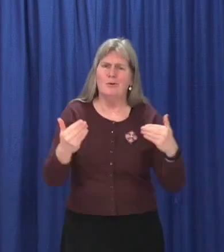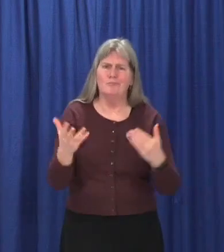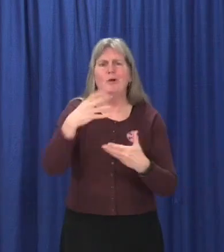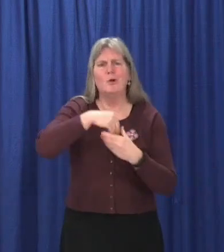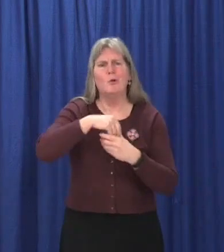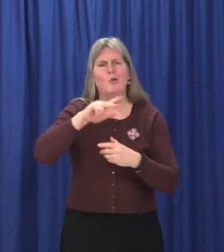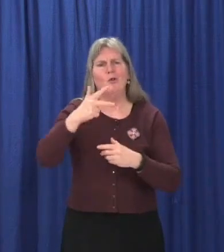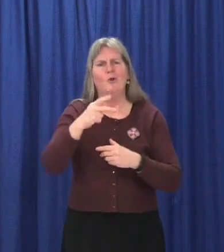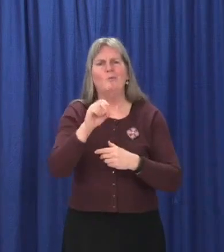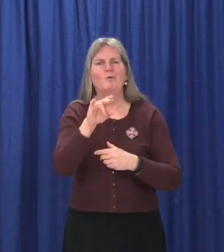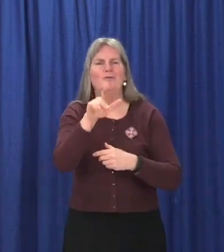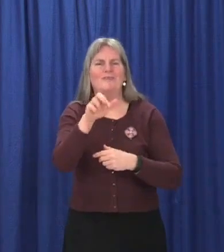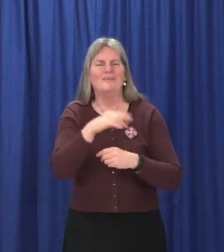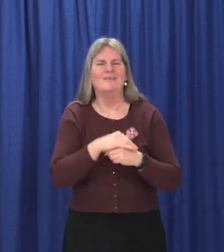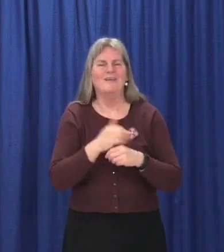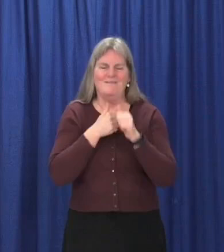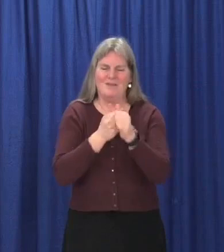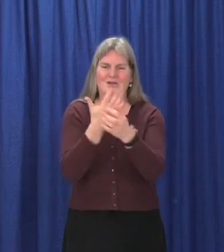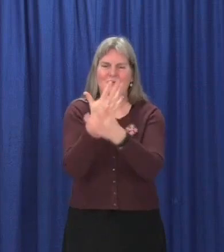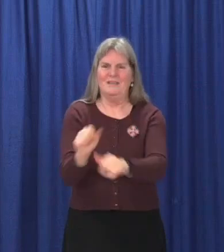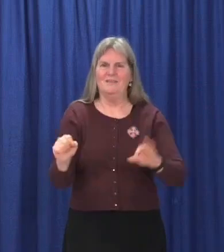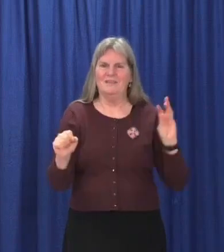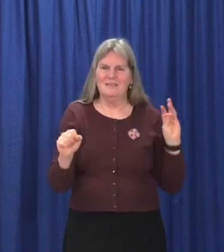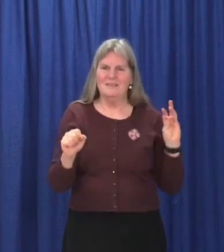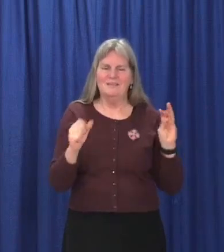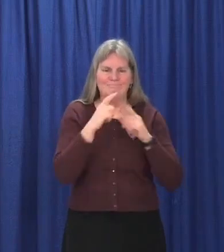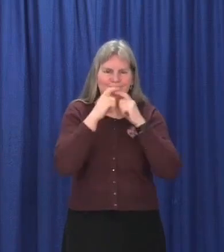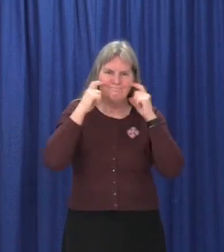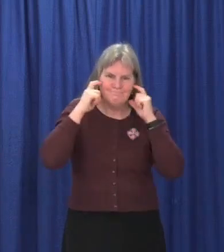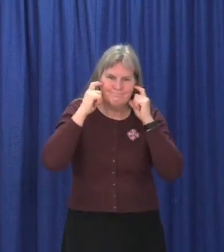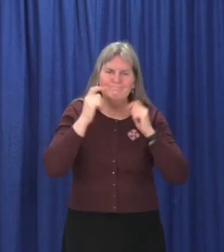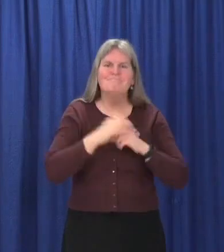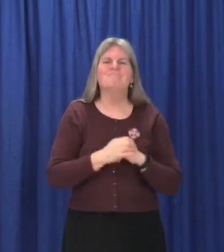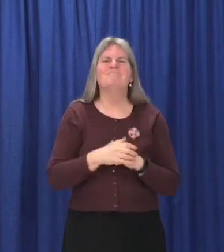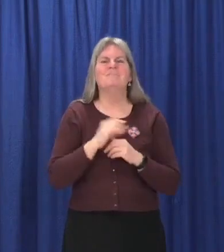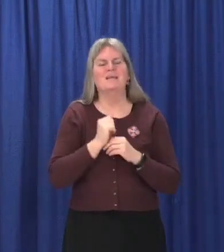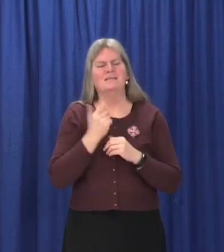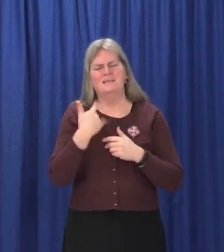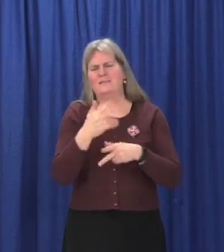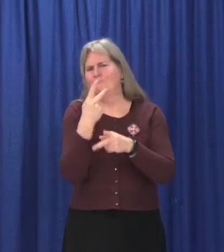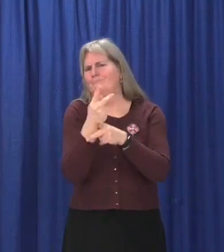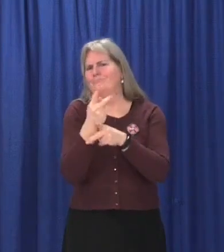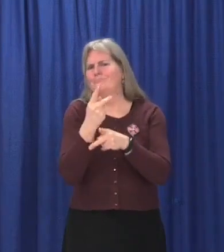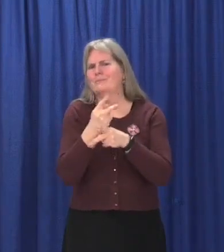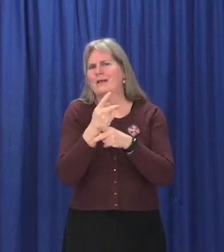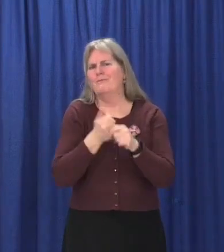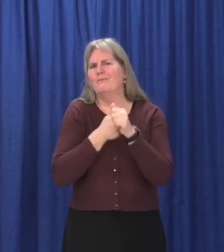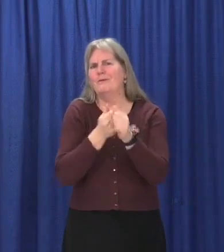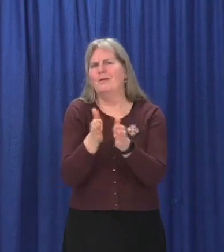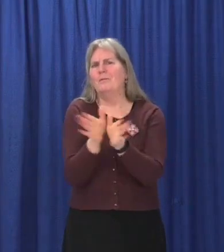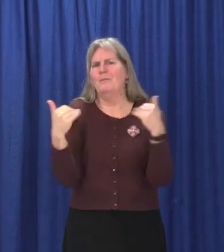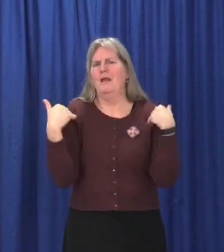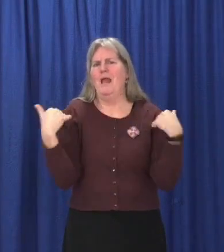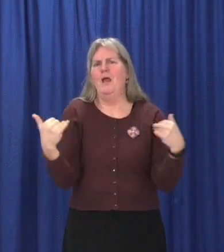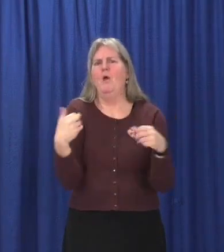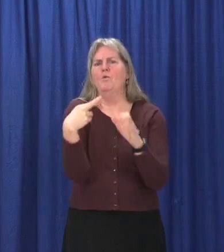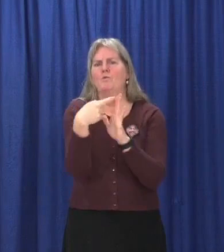practice the safe six, mask up and continue to take precautions and follow public health measures. Thank you very much